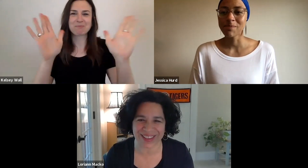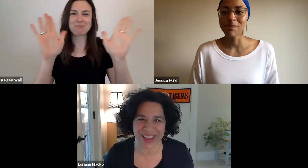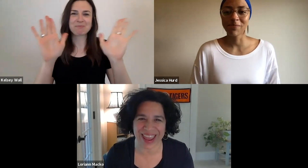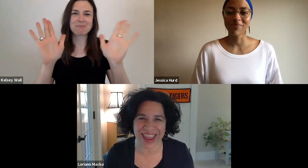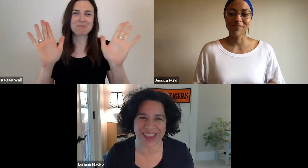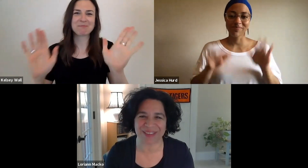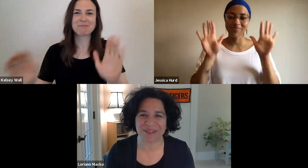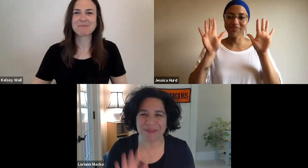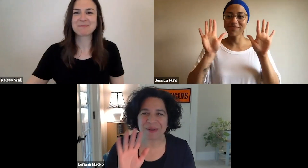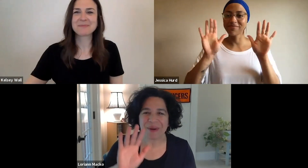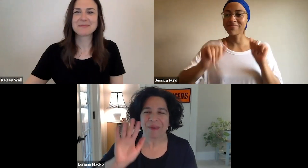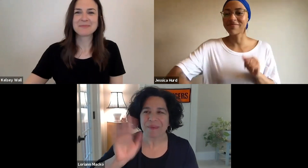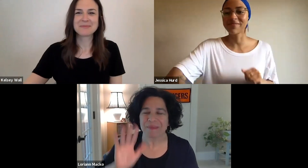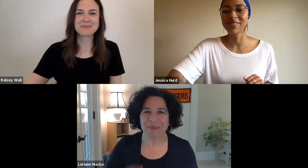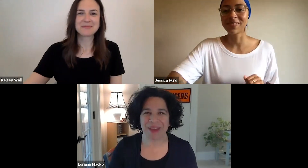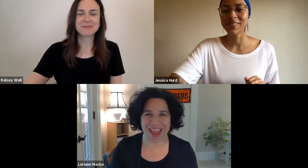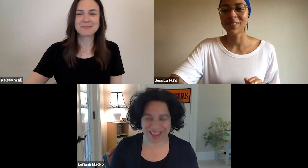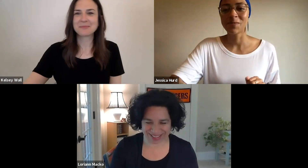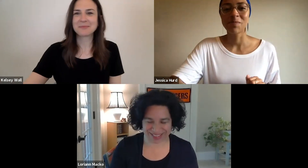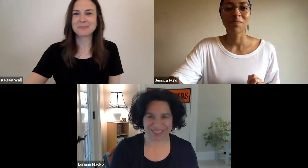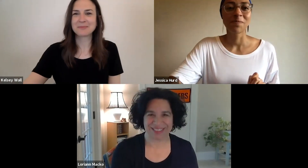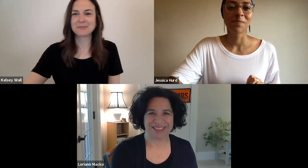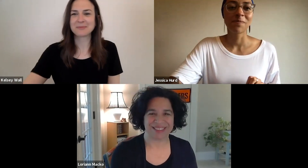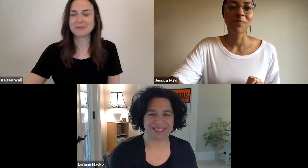Everyone have a great day. Take care. Bye.